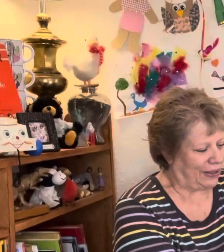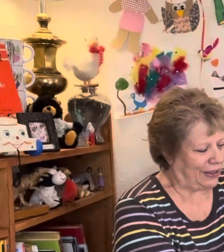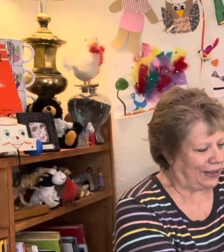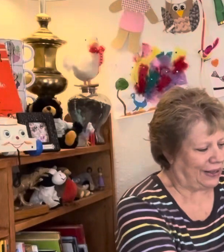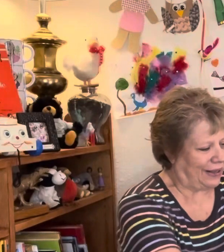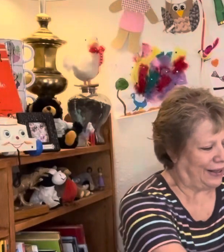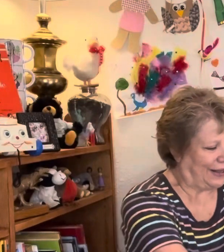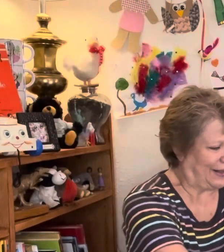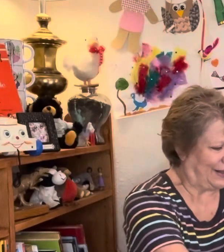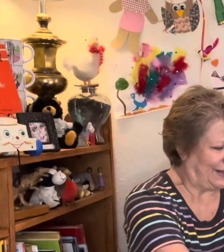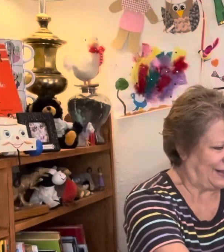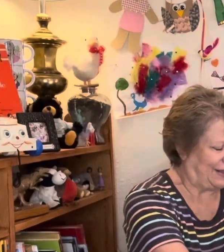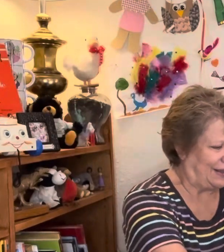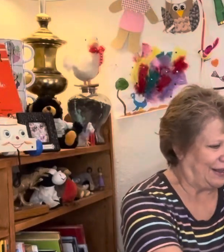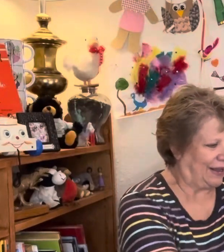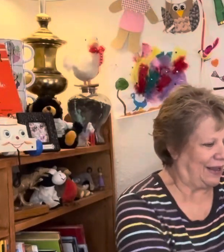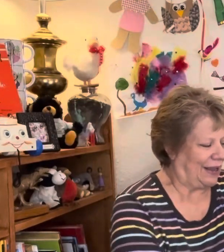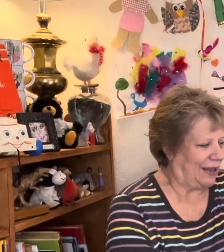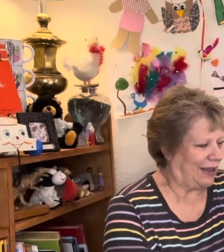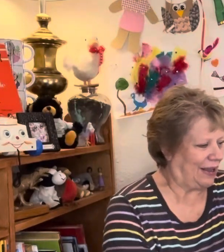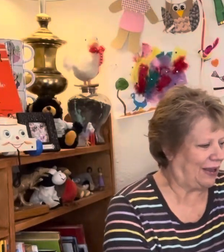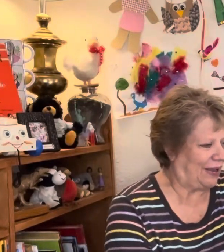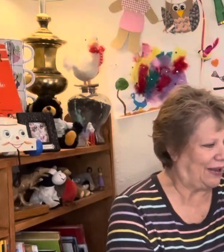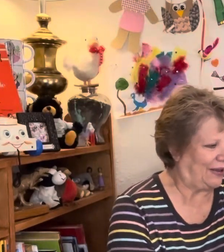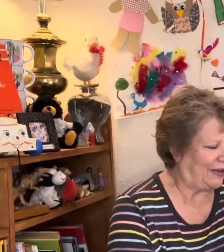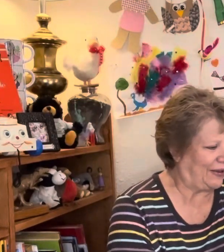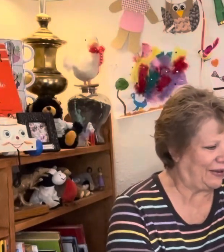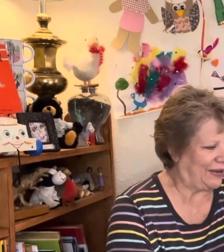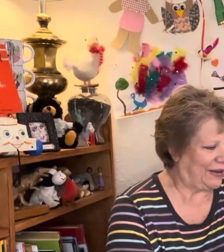I'm gonna turn it so *unintelligible* There we go.